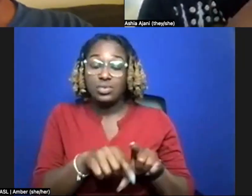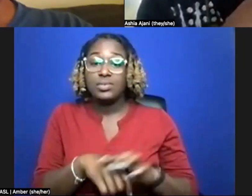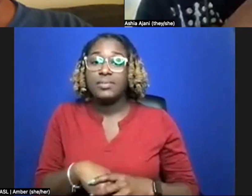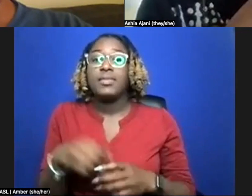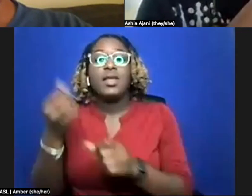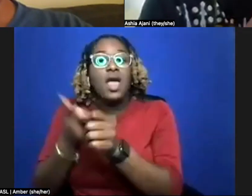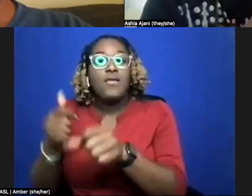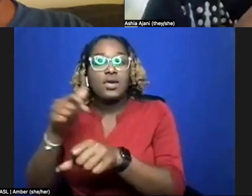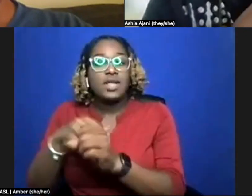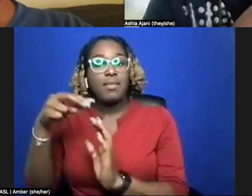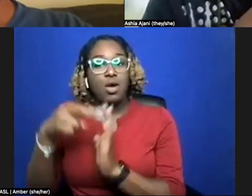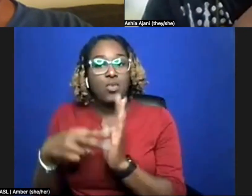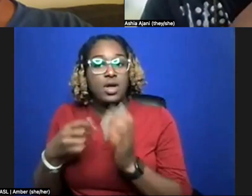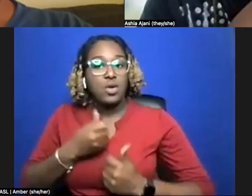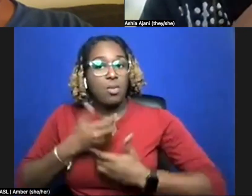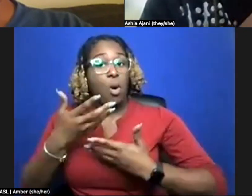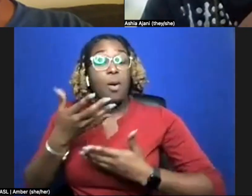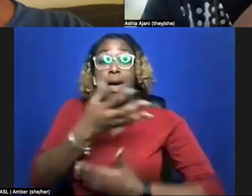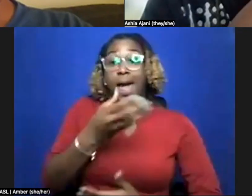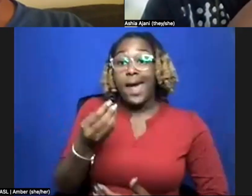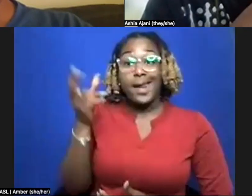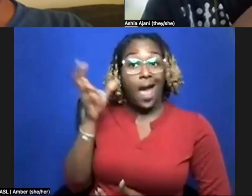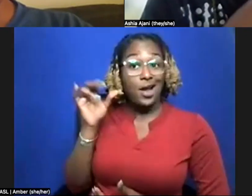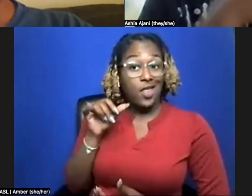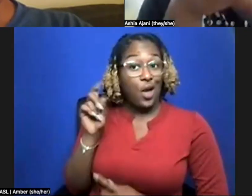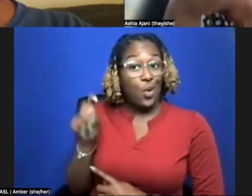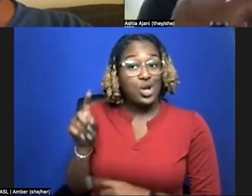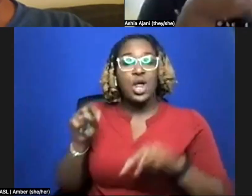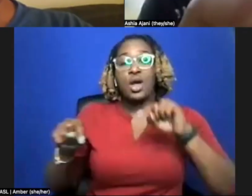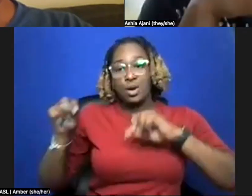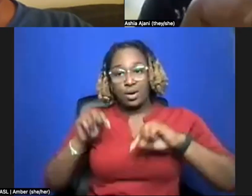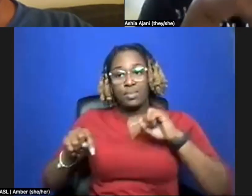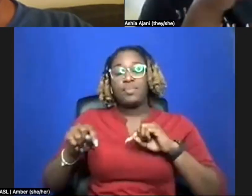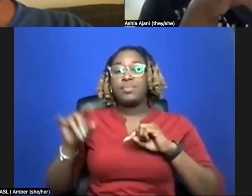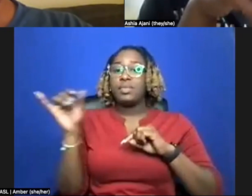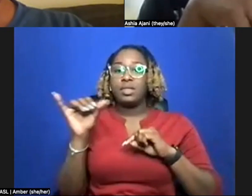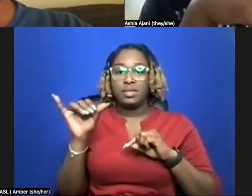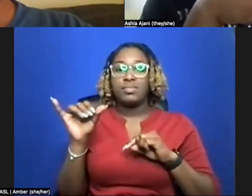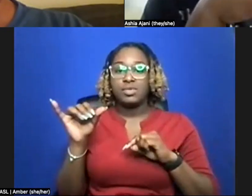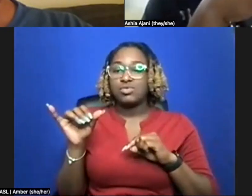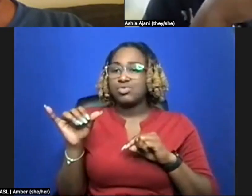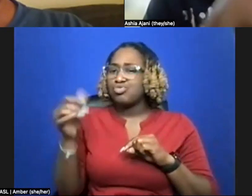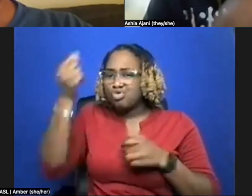and also when I hear this question, I'm returned to like overturning rocks and like poking at bugs,